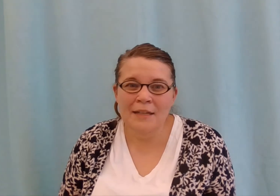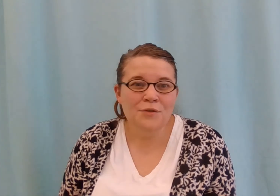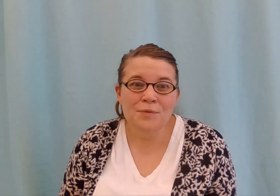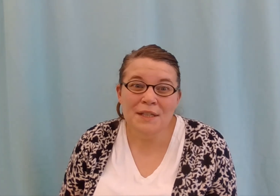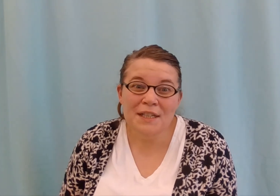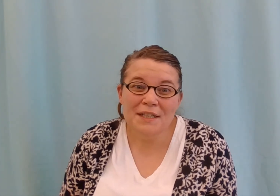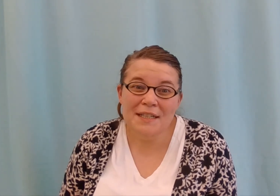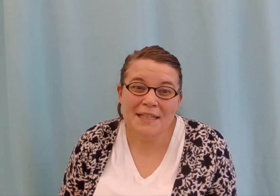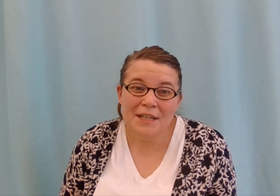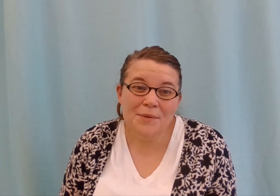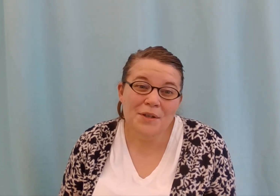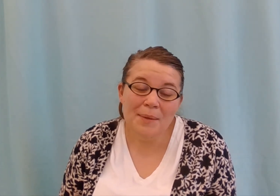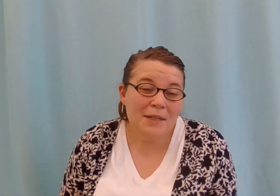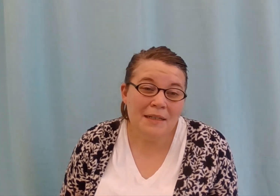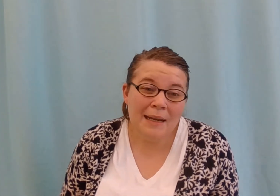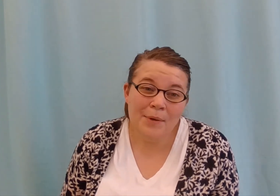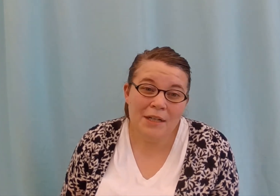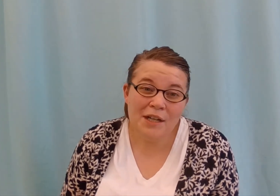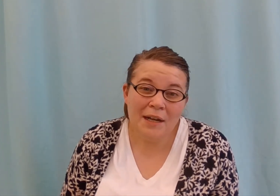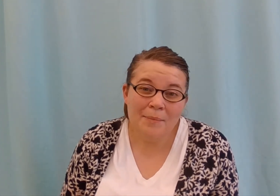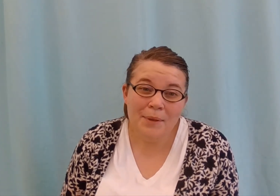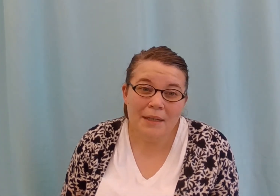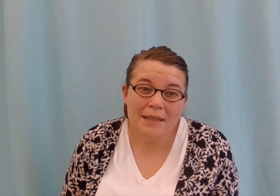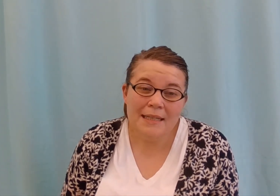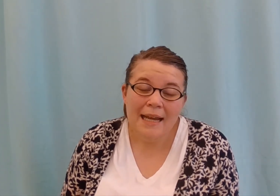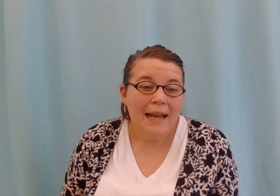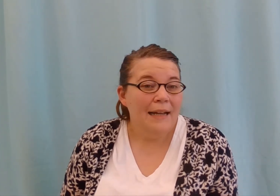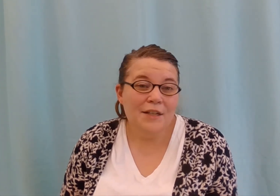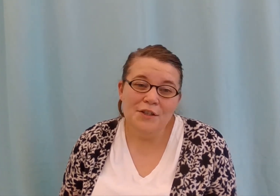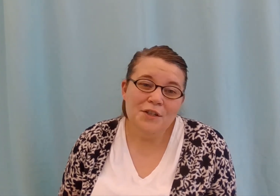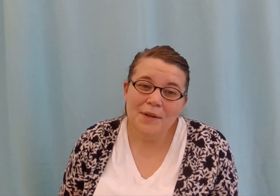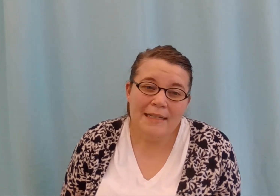It's really good to see you when you come to the library to check out books. It's also great to